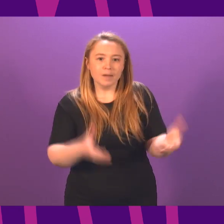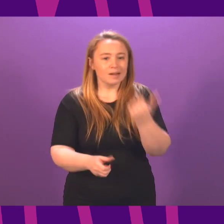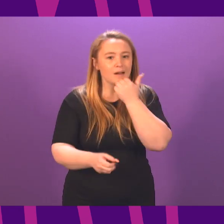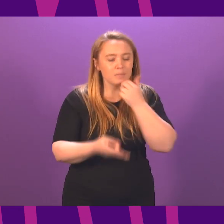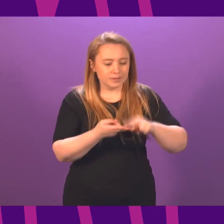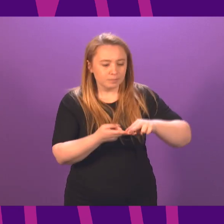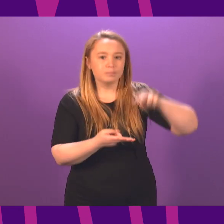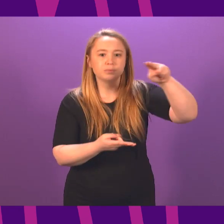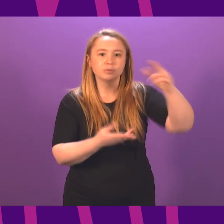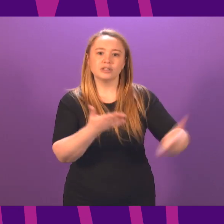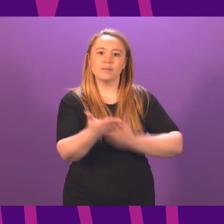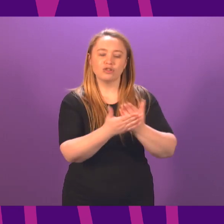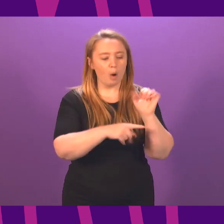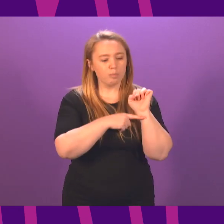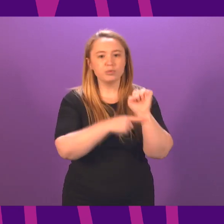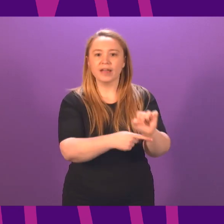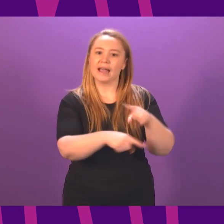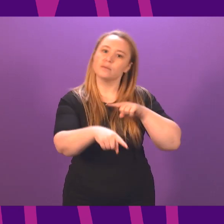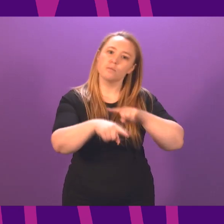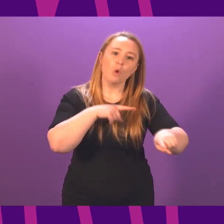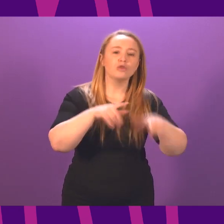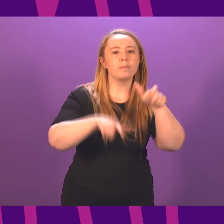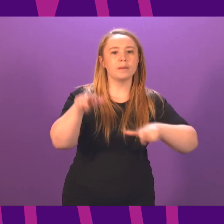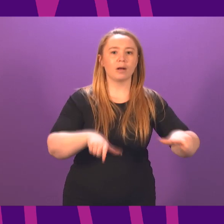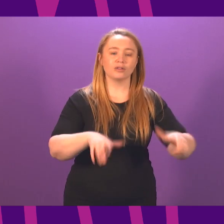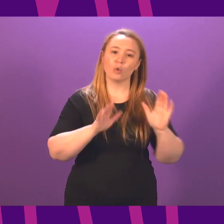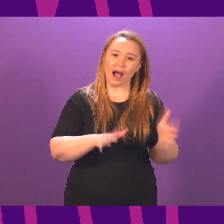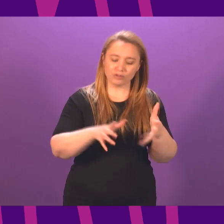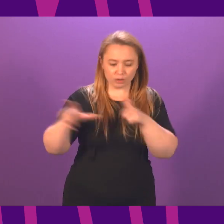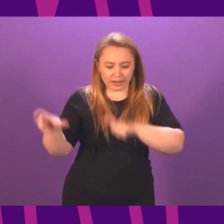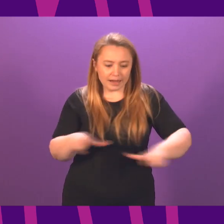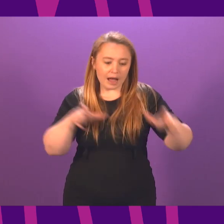provide as much protection as possible, so we will have to do on-going work to take on